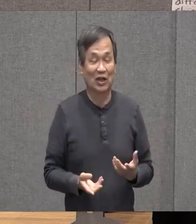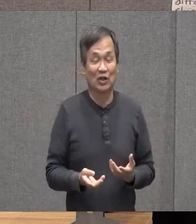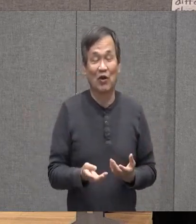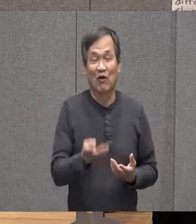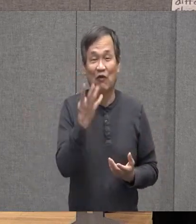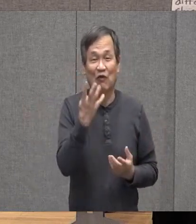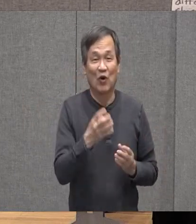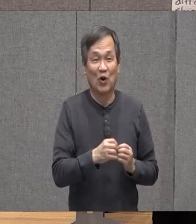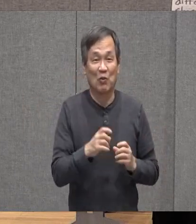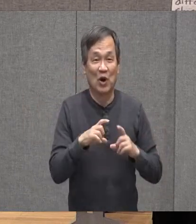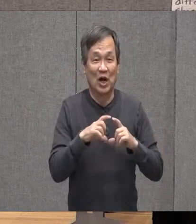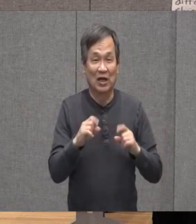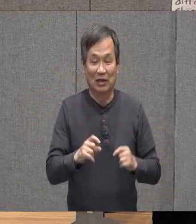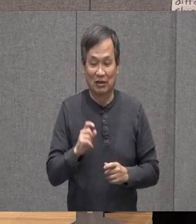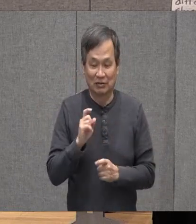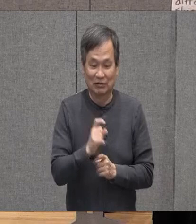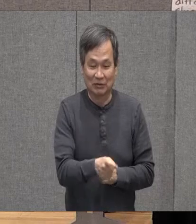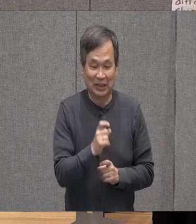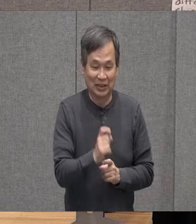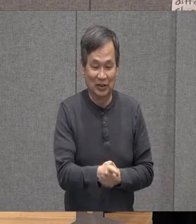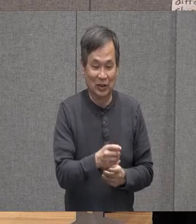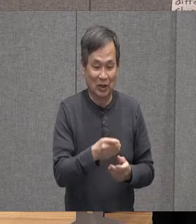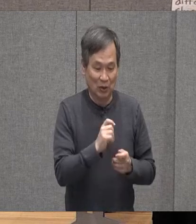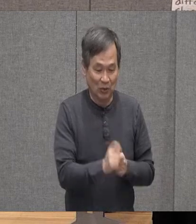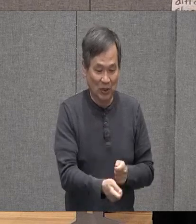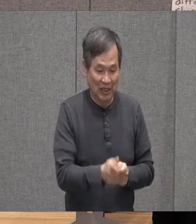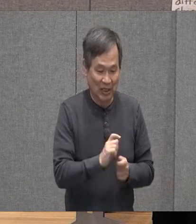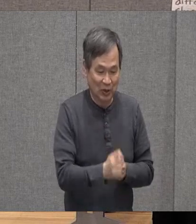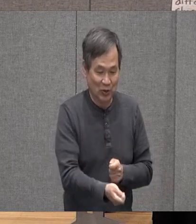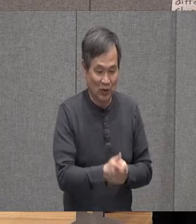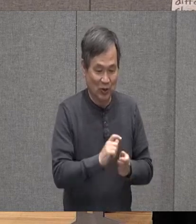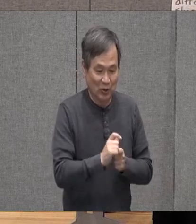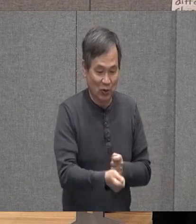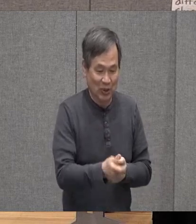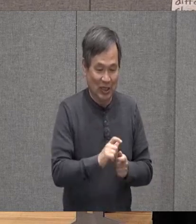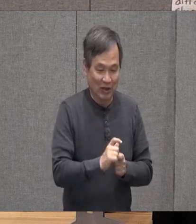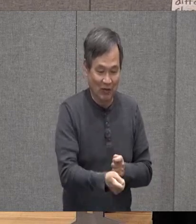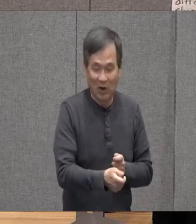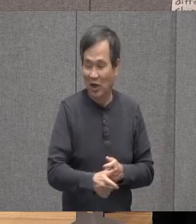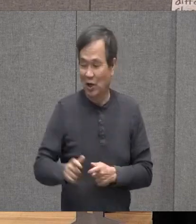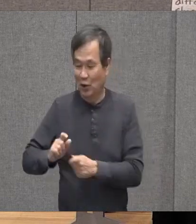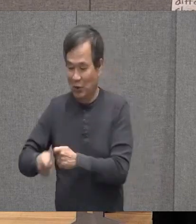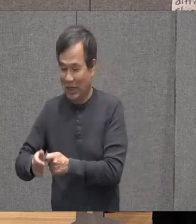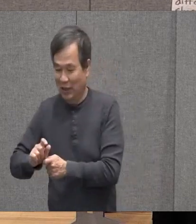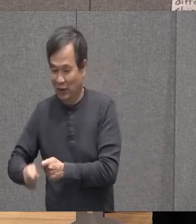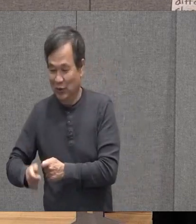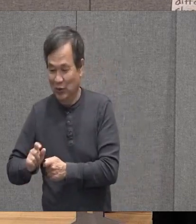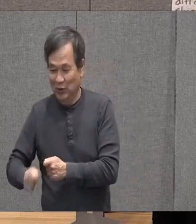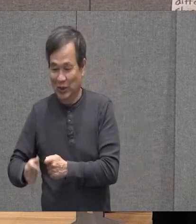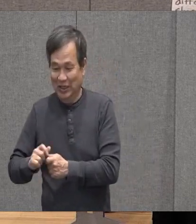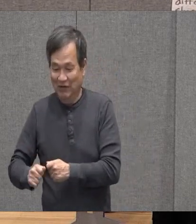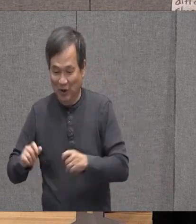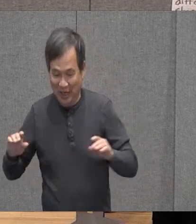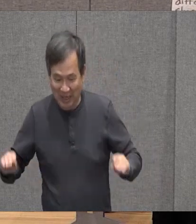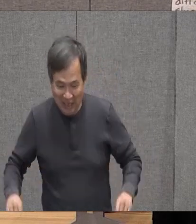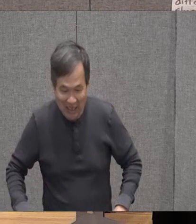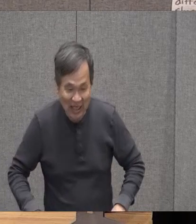or take four cards out that we can't even see. We're gonna pull two more cards. This time, this is the tricky one.